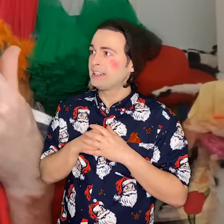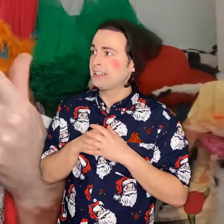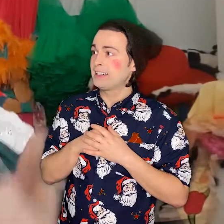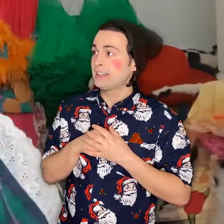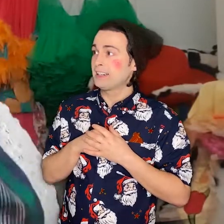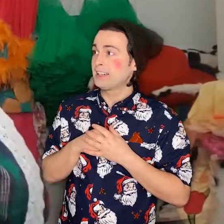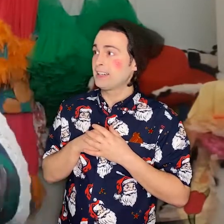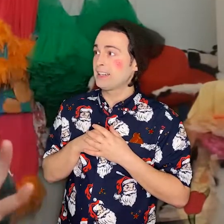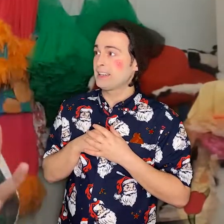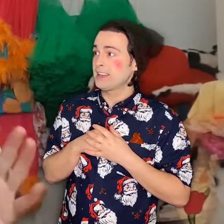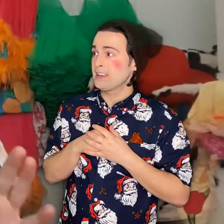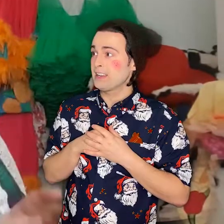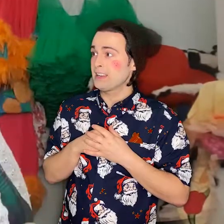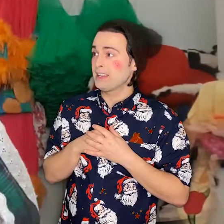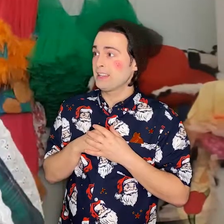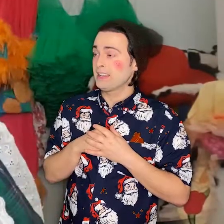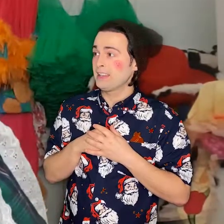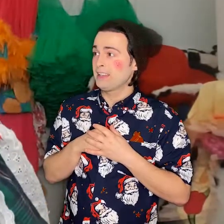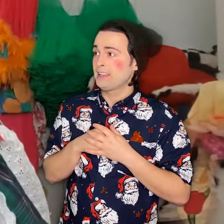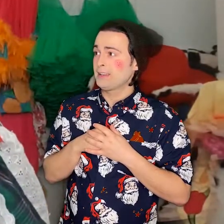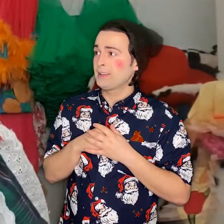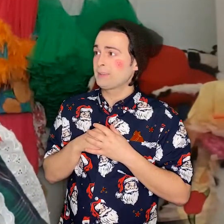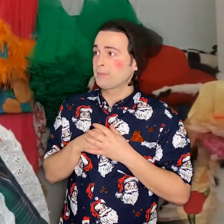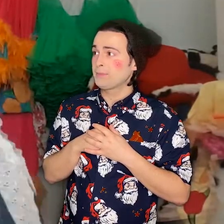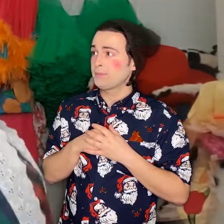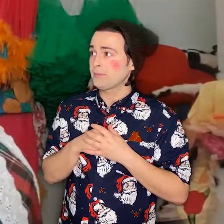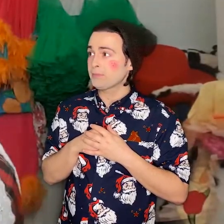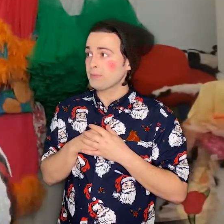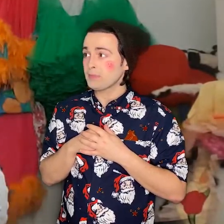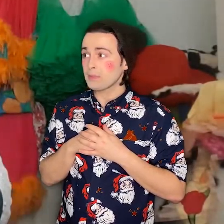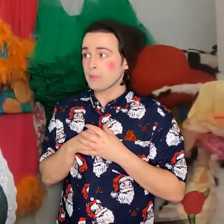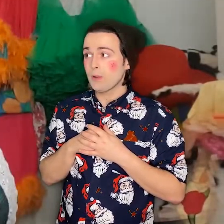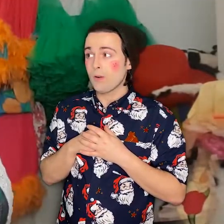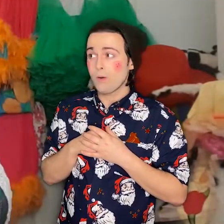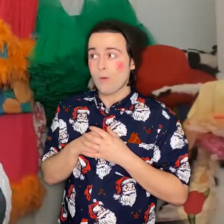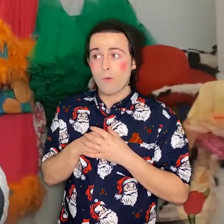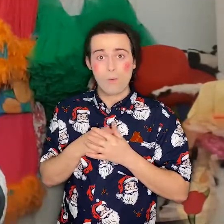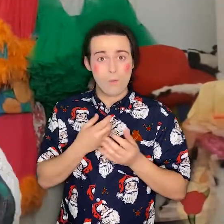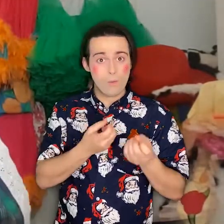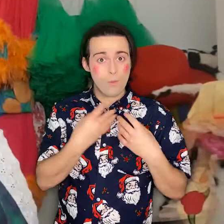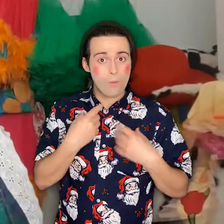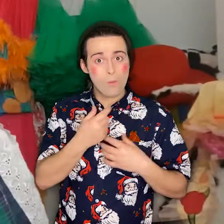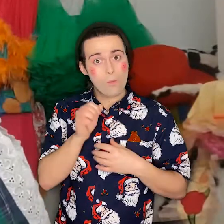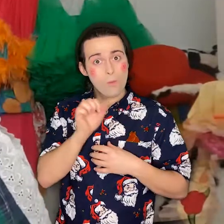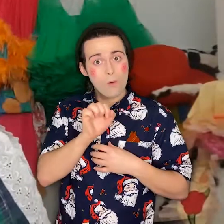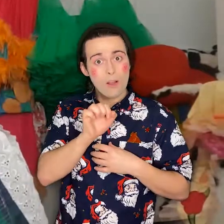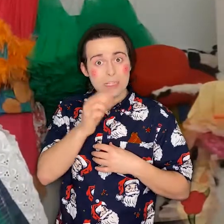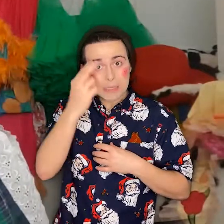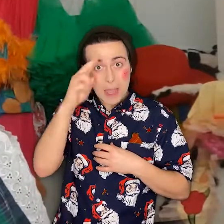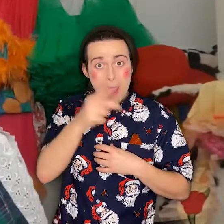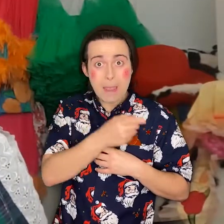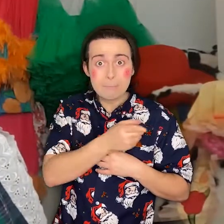And tell me, whats your name? He's gone all shy. Boys and Girls tell me, whats his name?